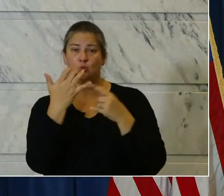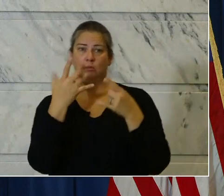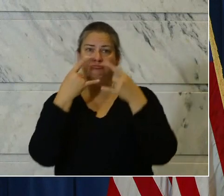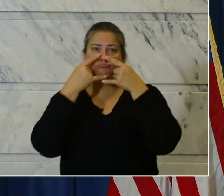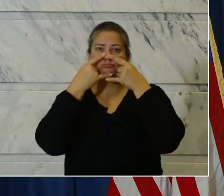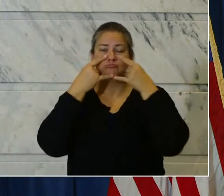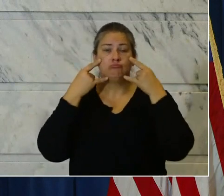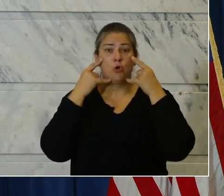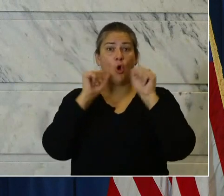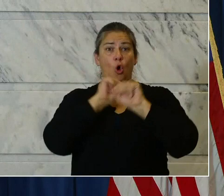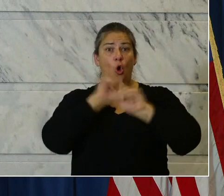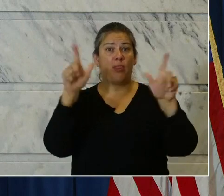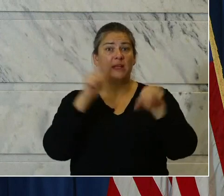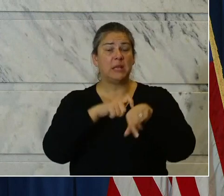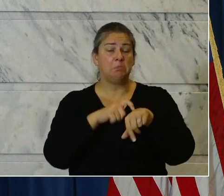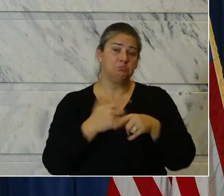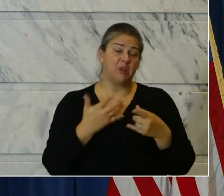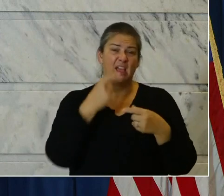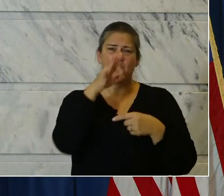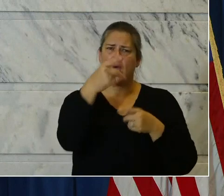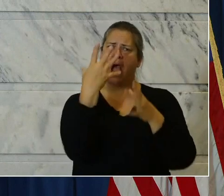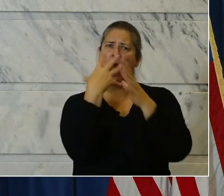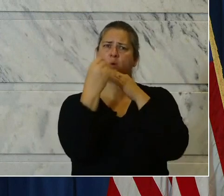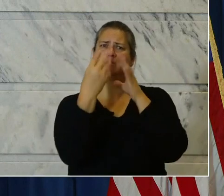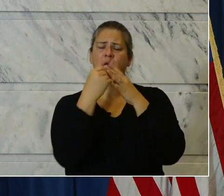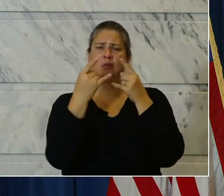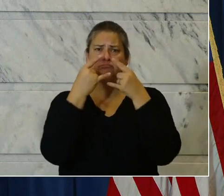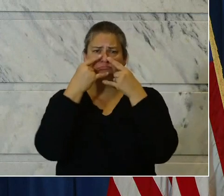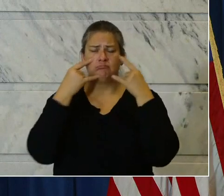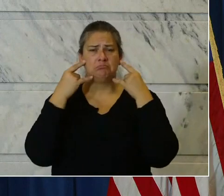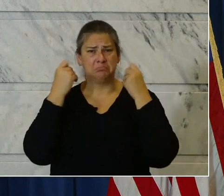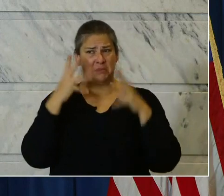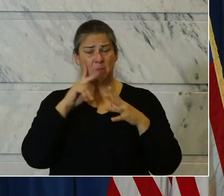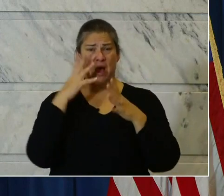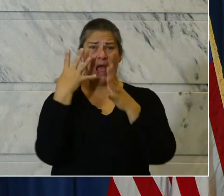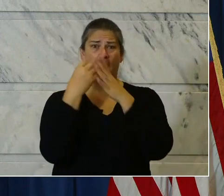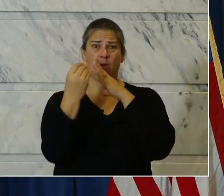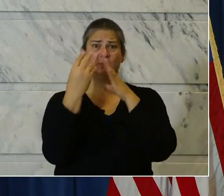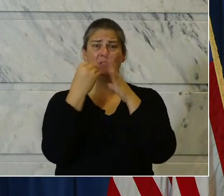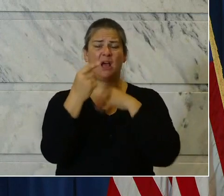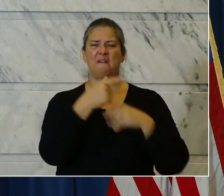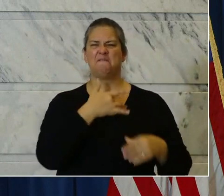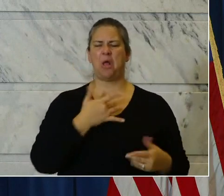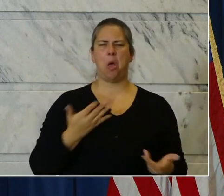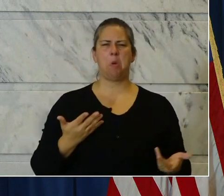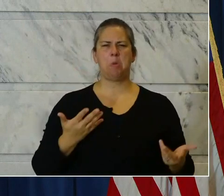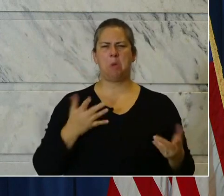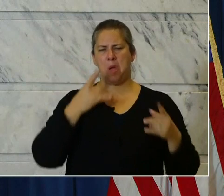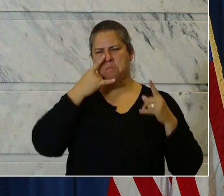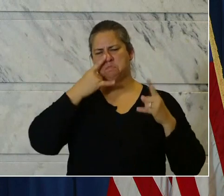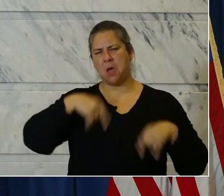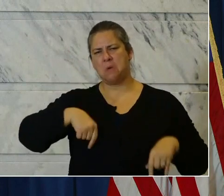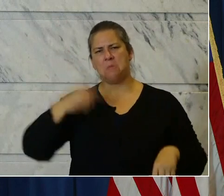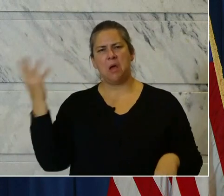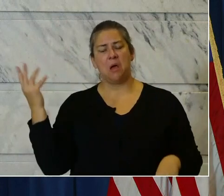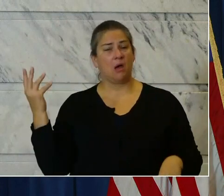HOUSE YOU REALLY ONE WHERE THIS- JUST ABOUT. ALL THE TIME. IF YOU WERE OUTSIDE. AND IN A